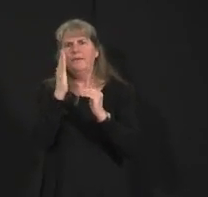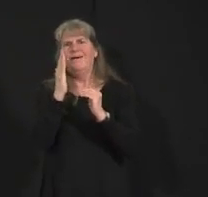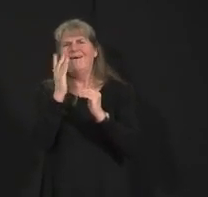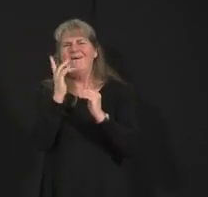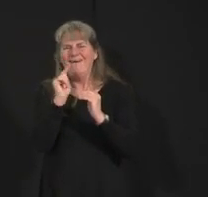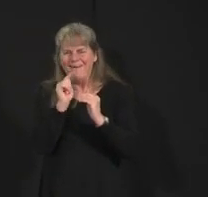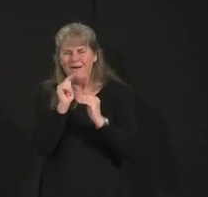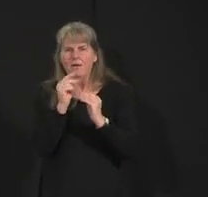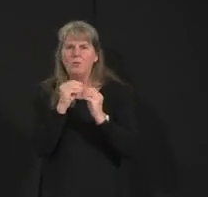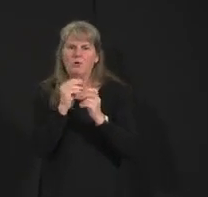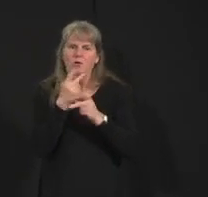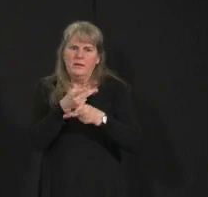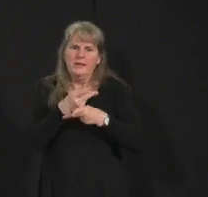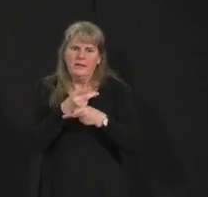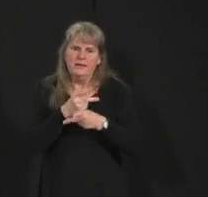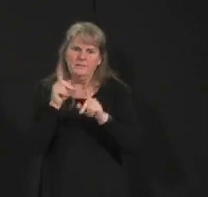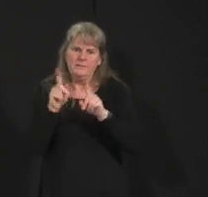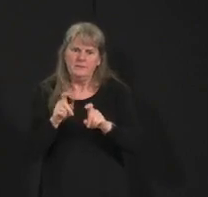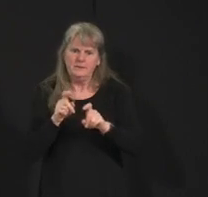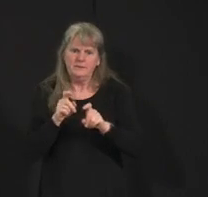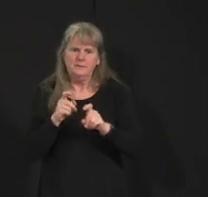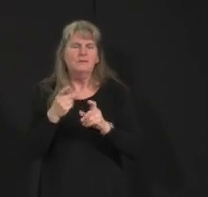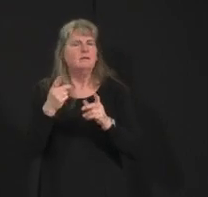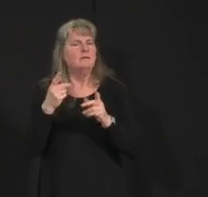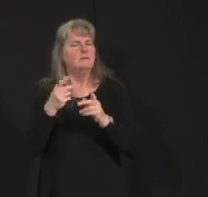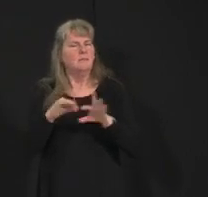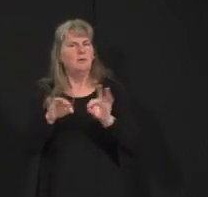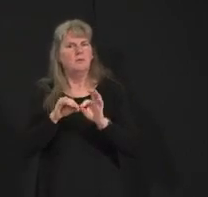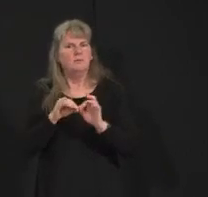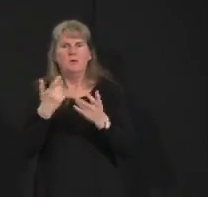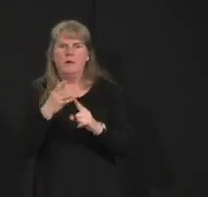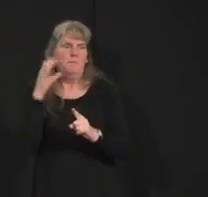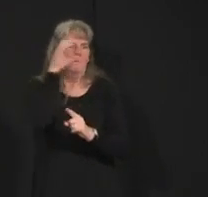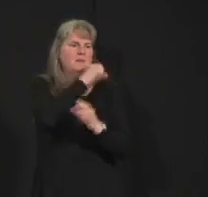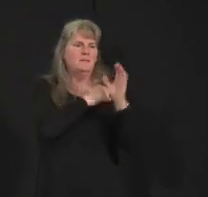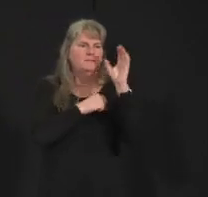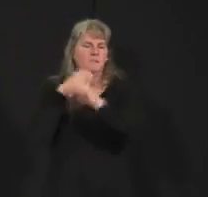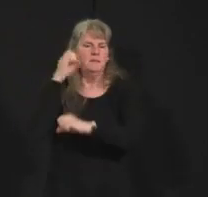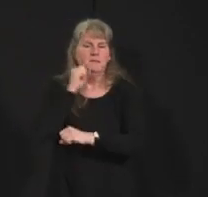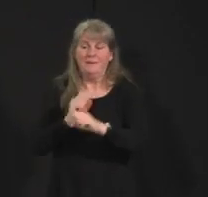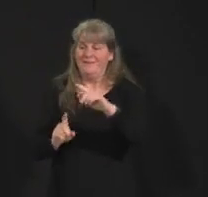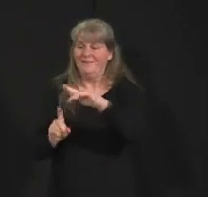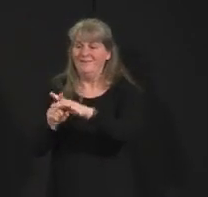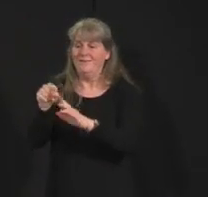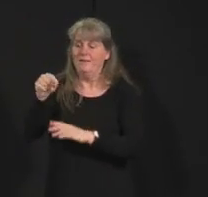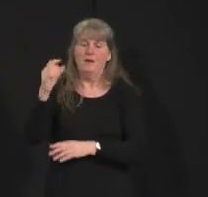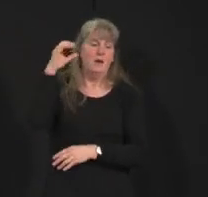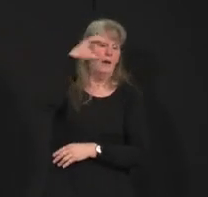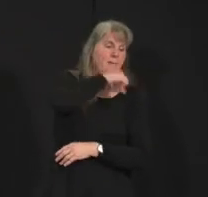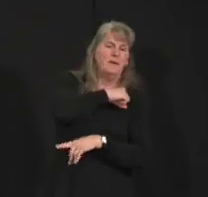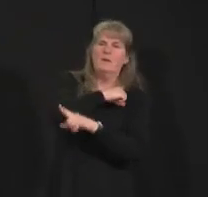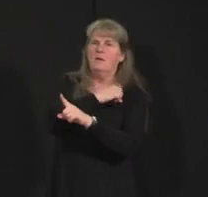cases that may be missed according to existing criteria.